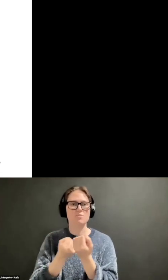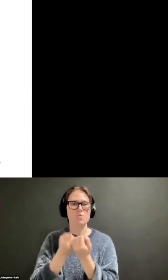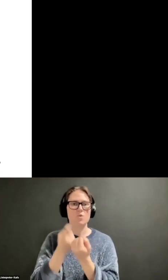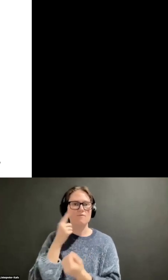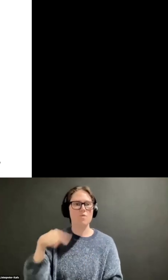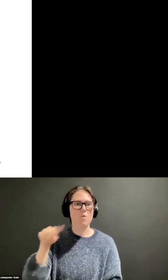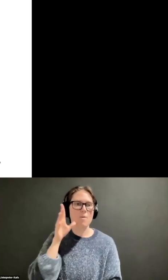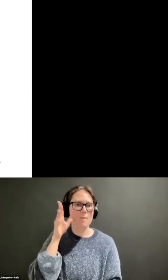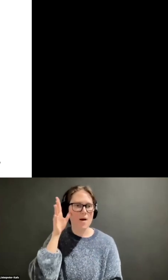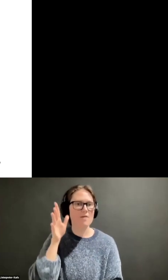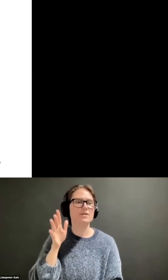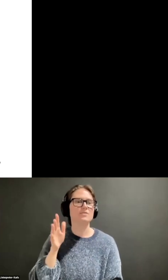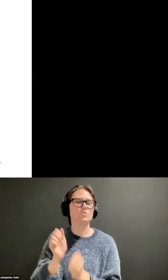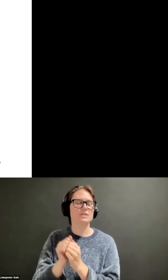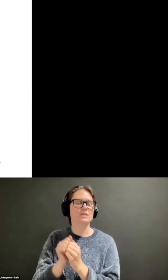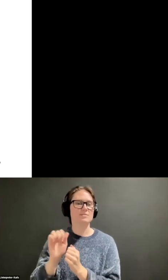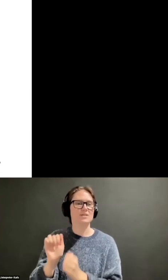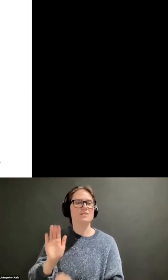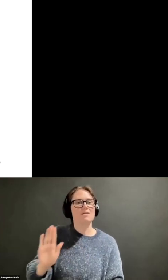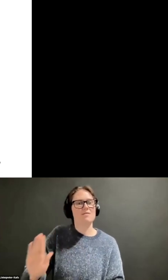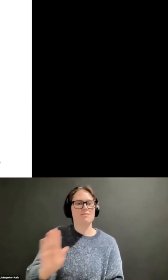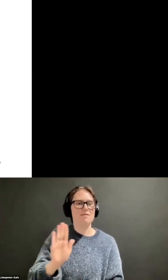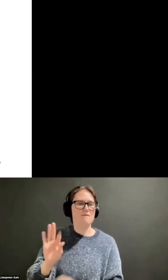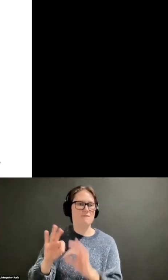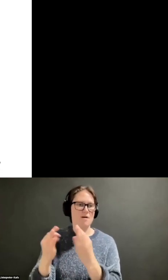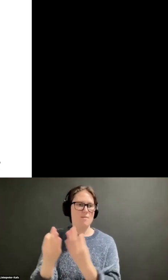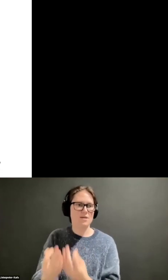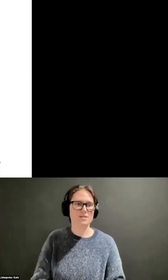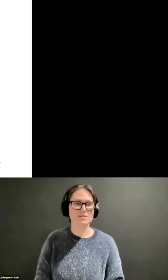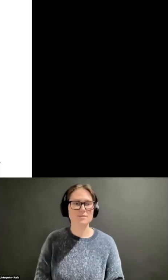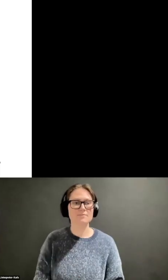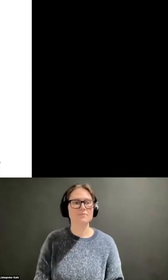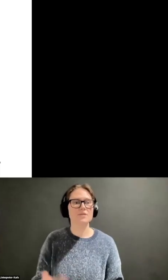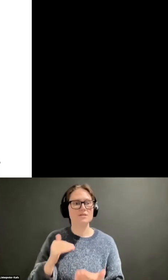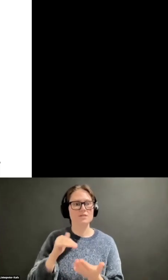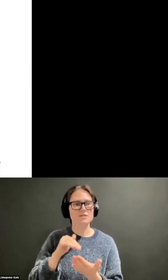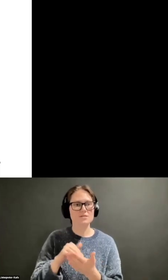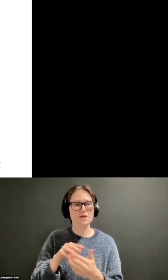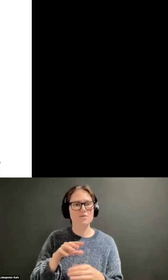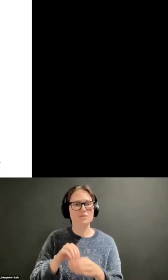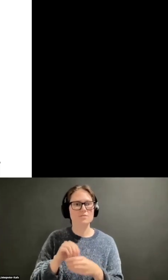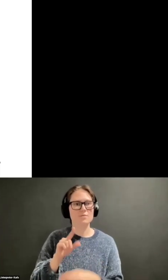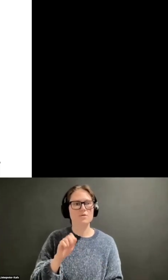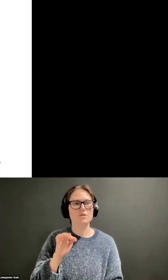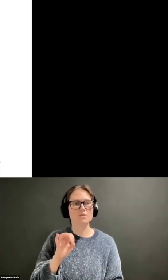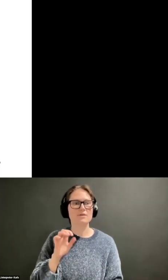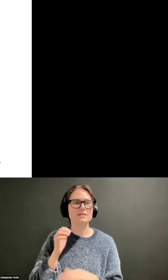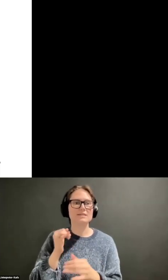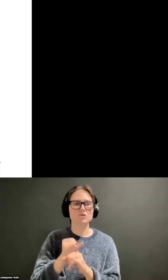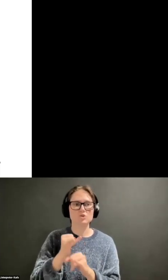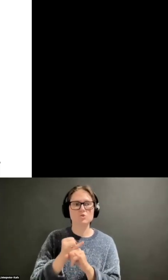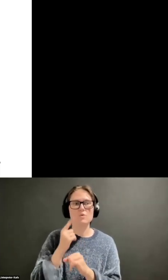their families. The center is part of the Lurie Institute for Disability Policy at Brandeis